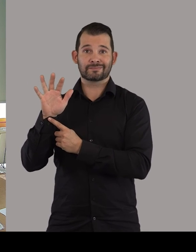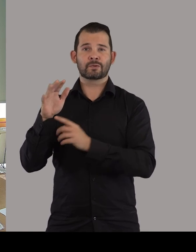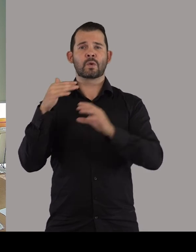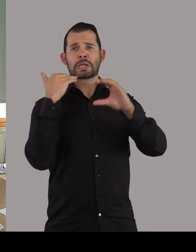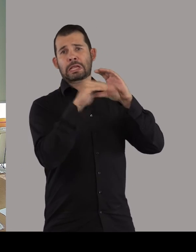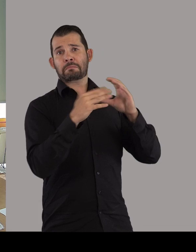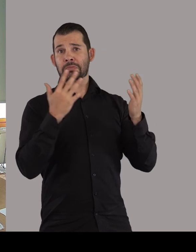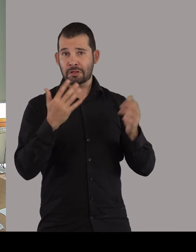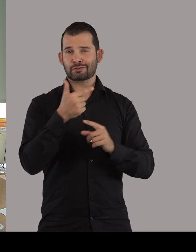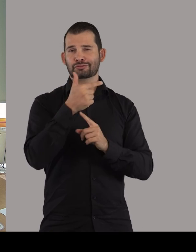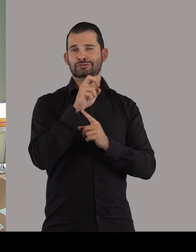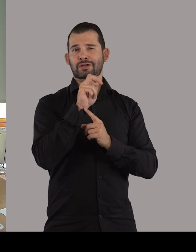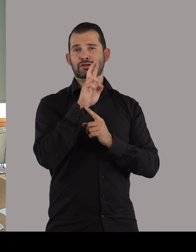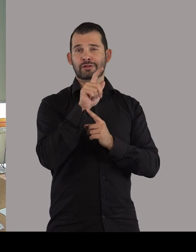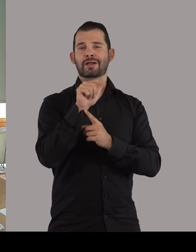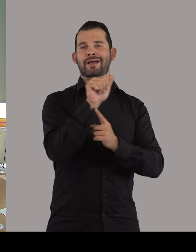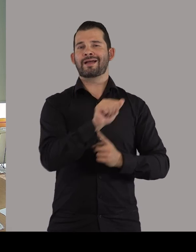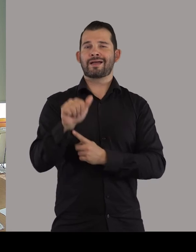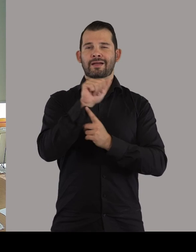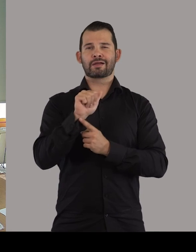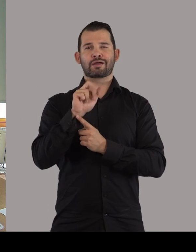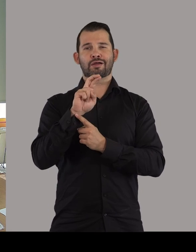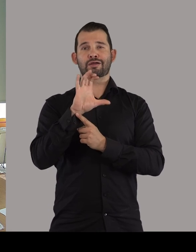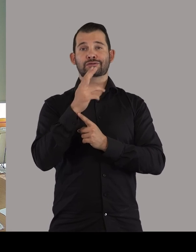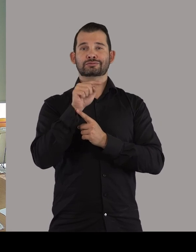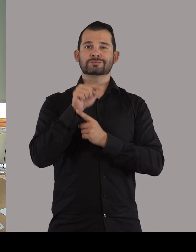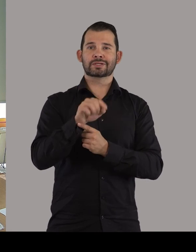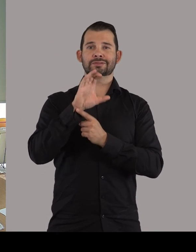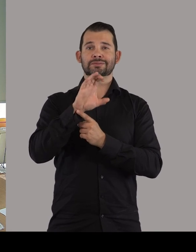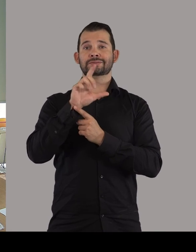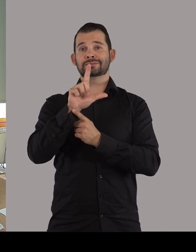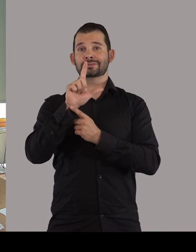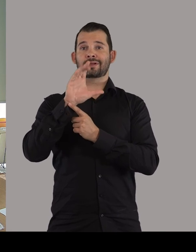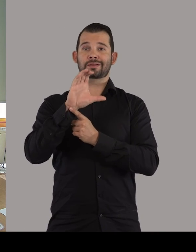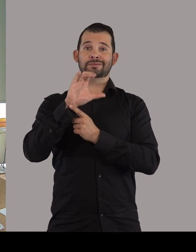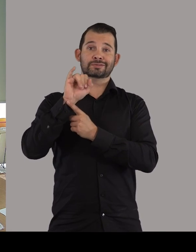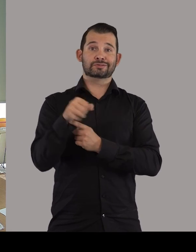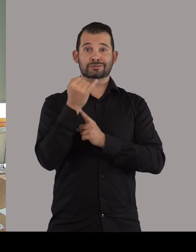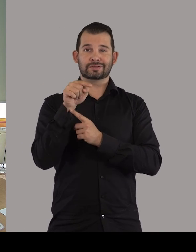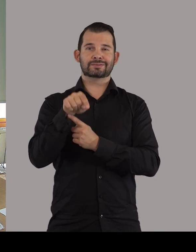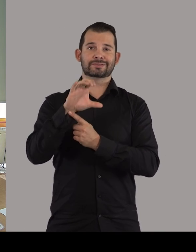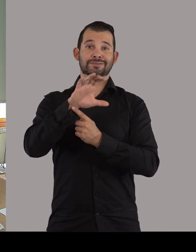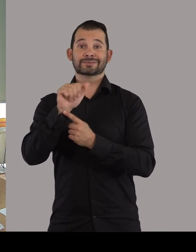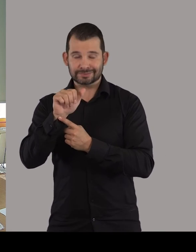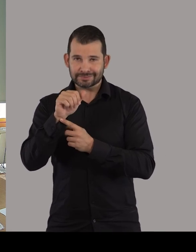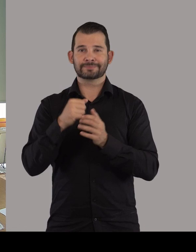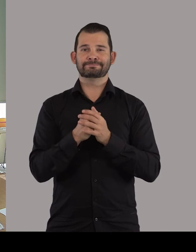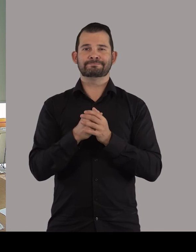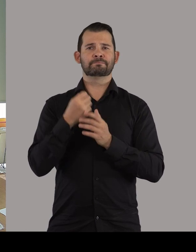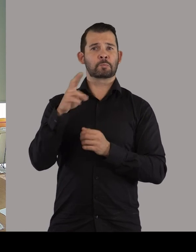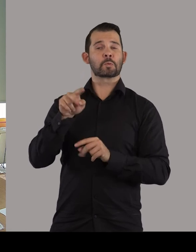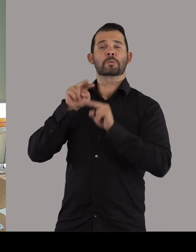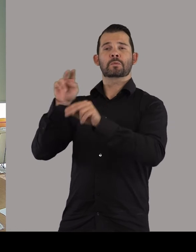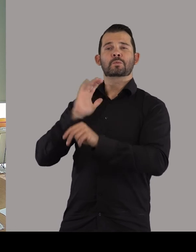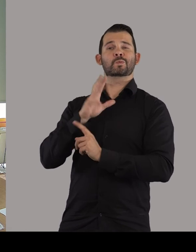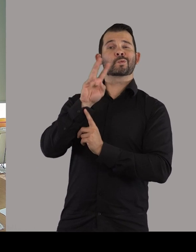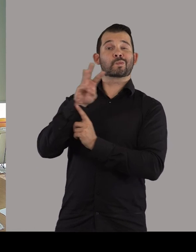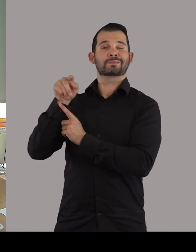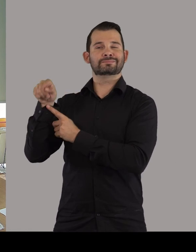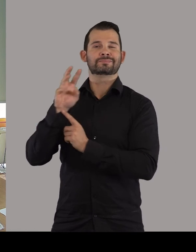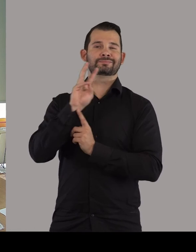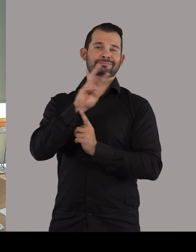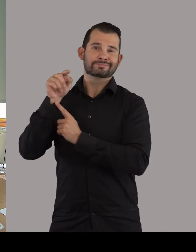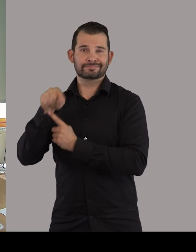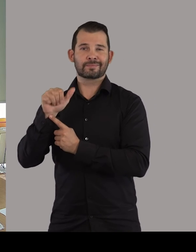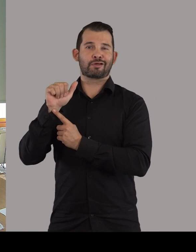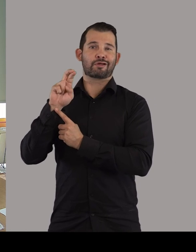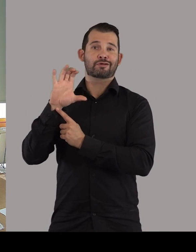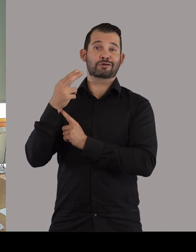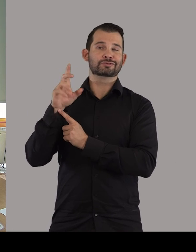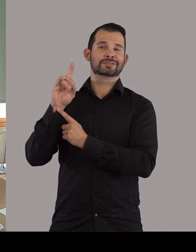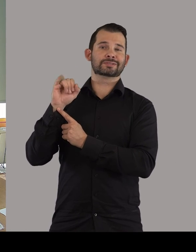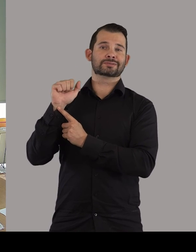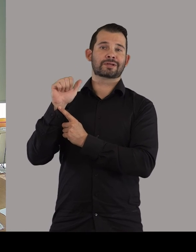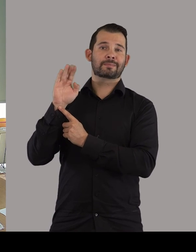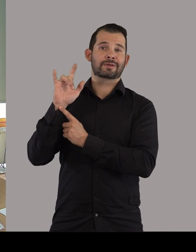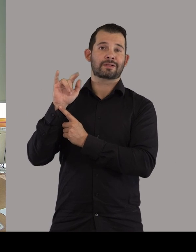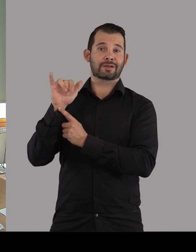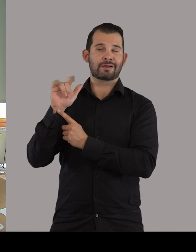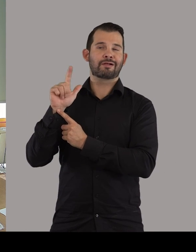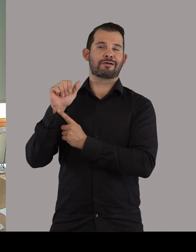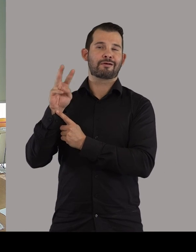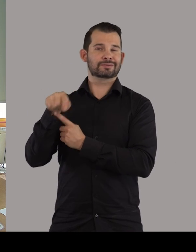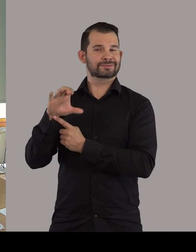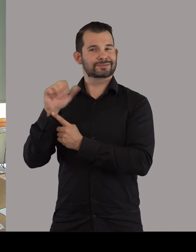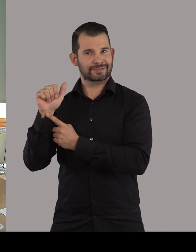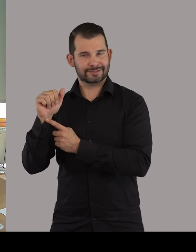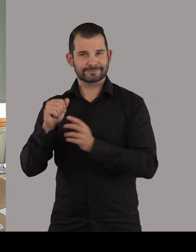or by email to general@arch.clcj.ca, or by visiting our website at www.archdisabilitylaw.ca